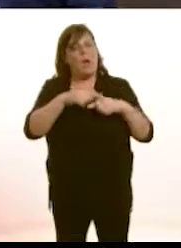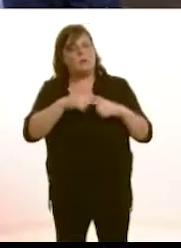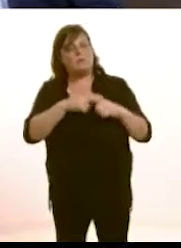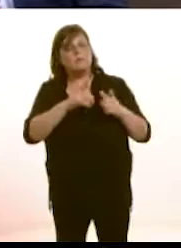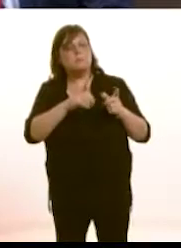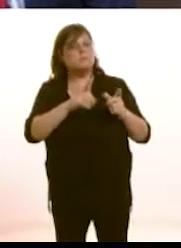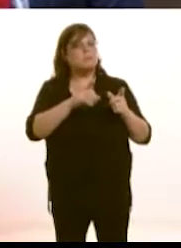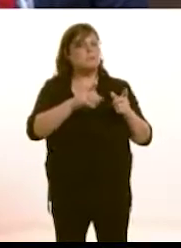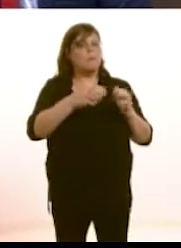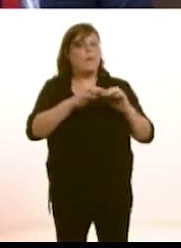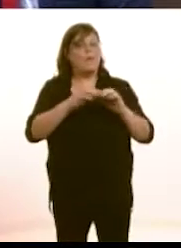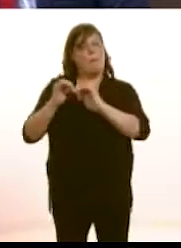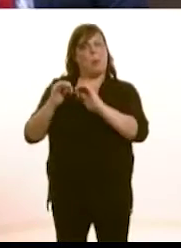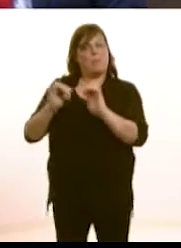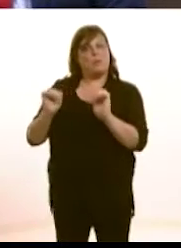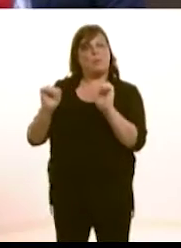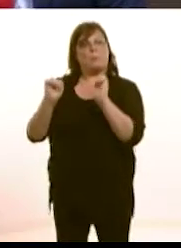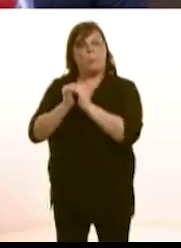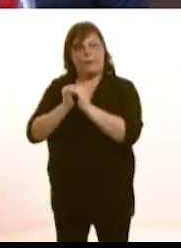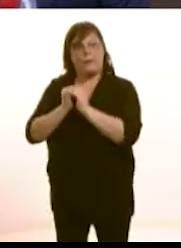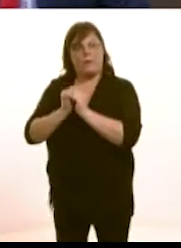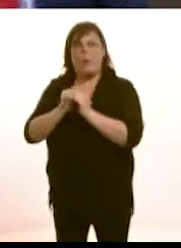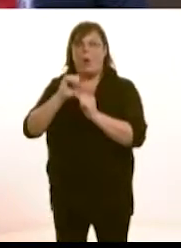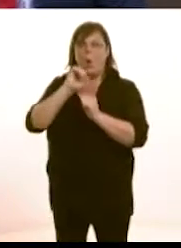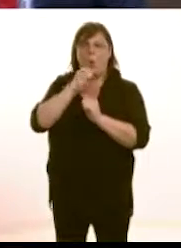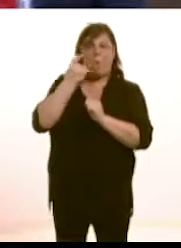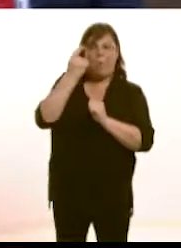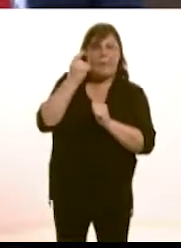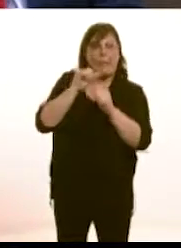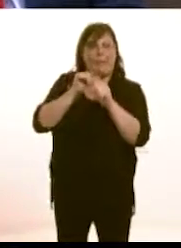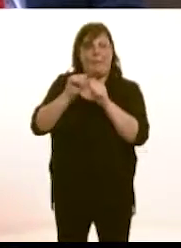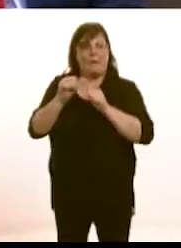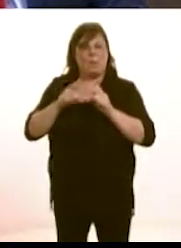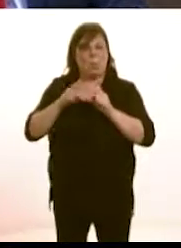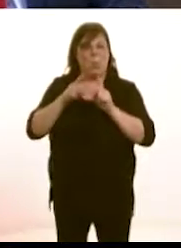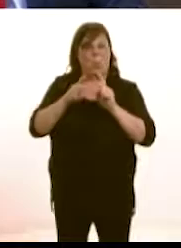it gains parliamentary approval, we will be in a position to consider the best use of new powers in electoral matters.